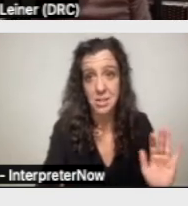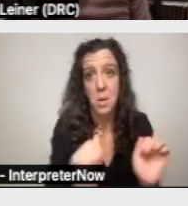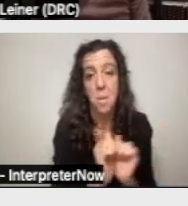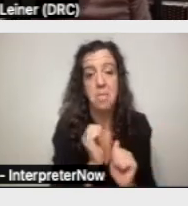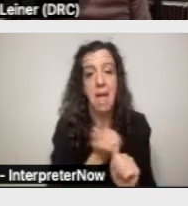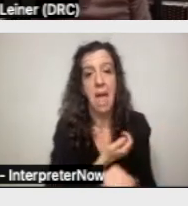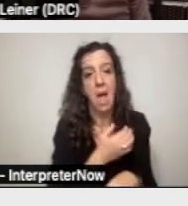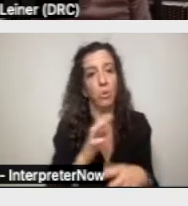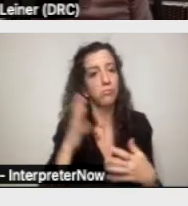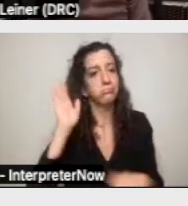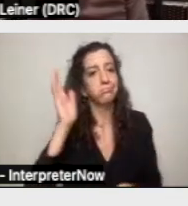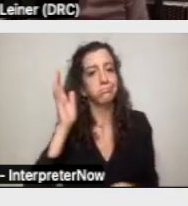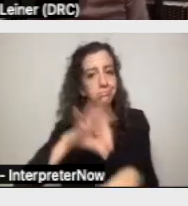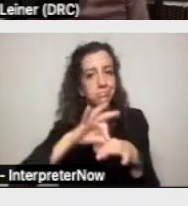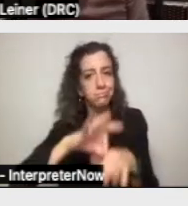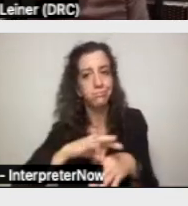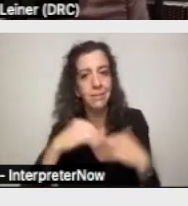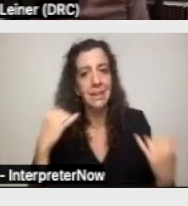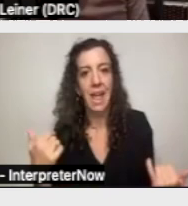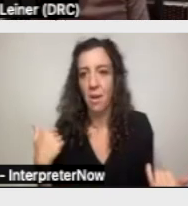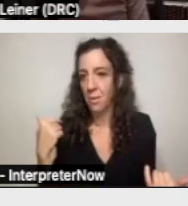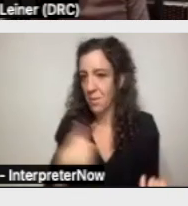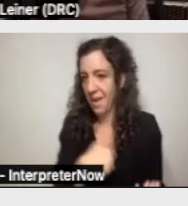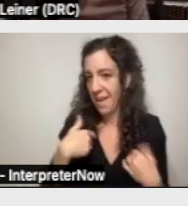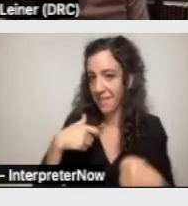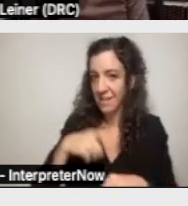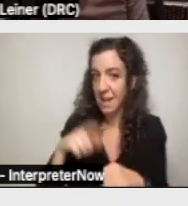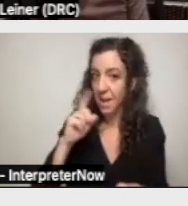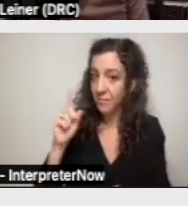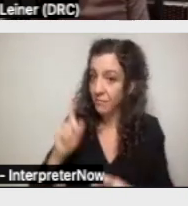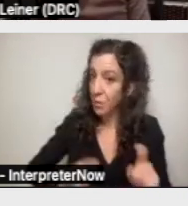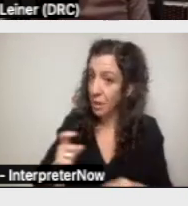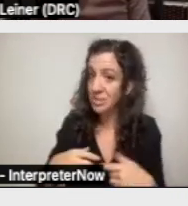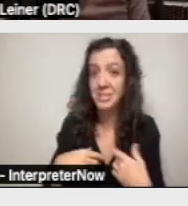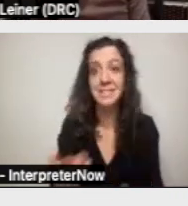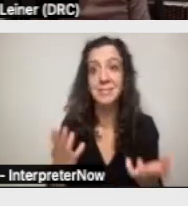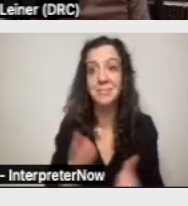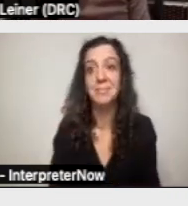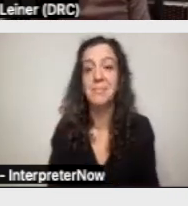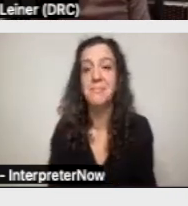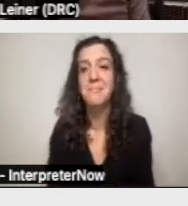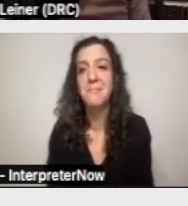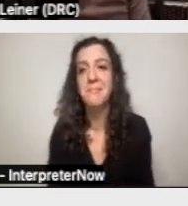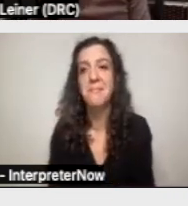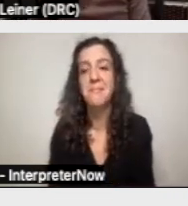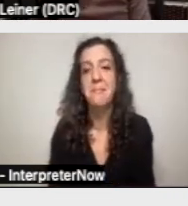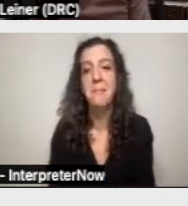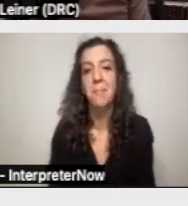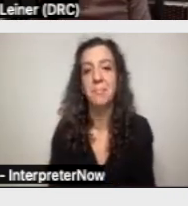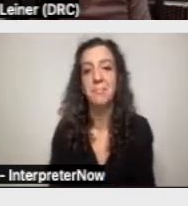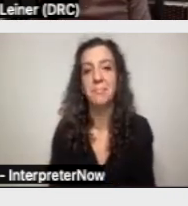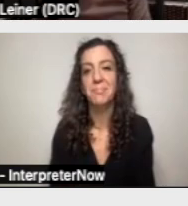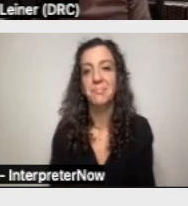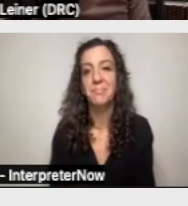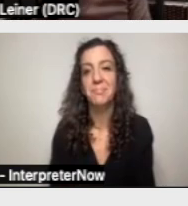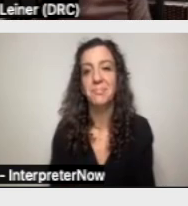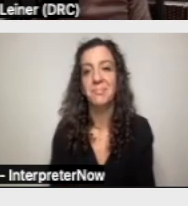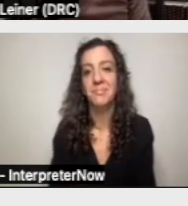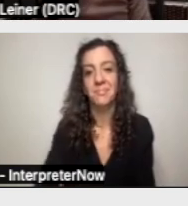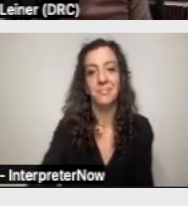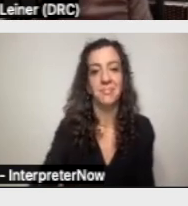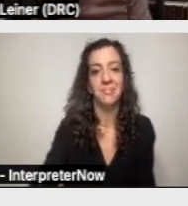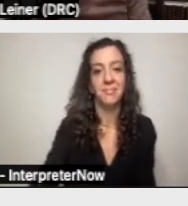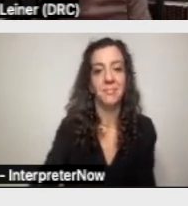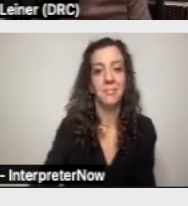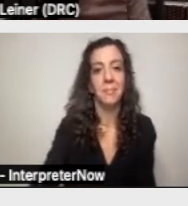And it looks like we have time for questions too.